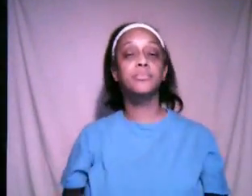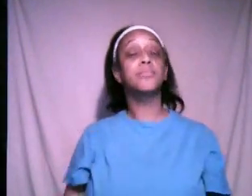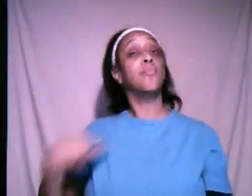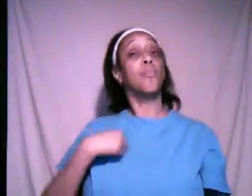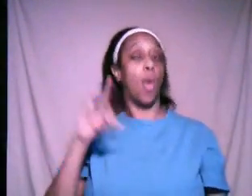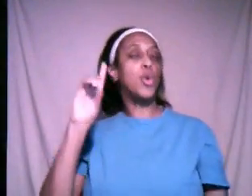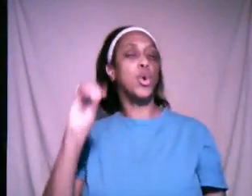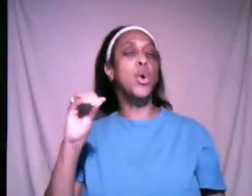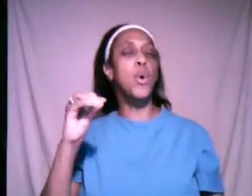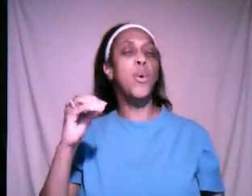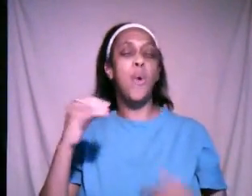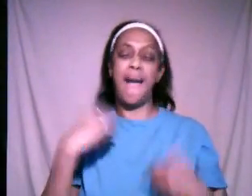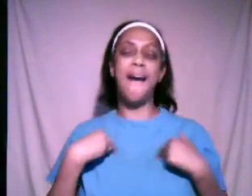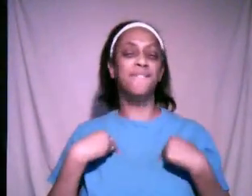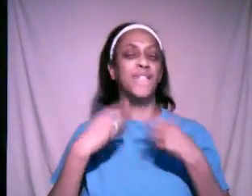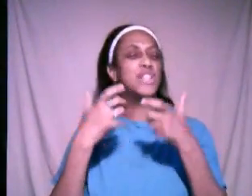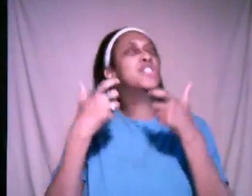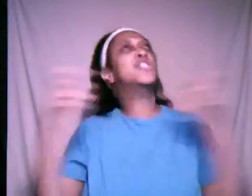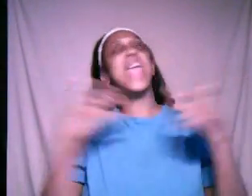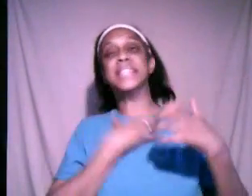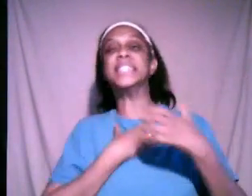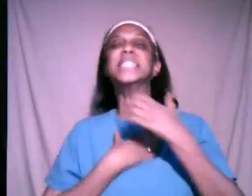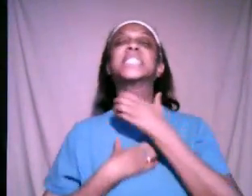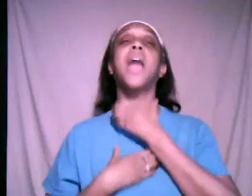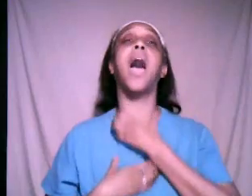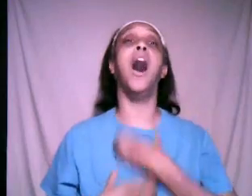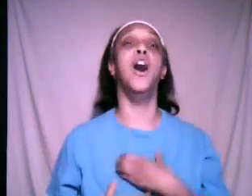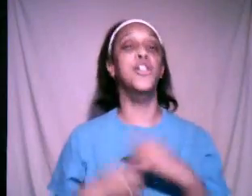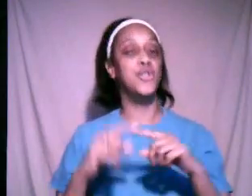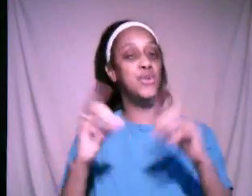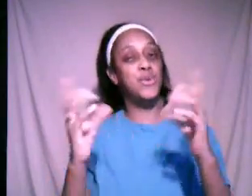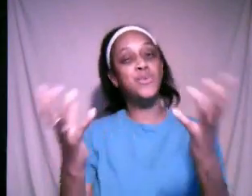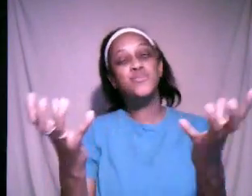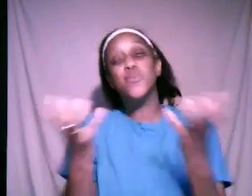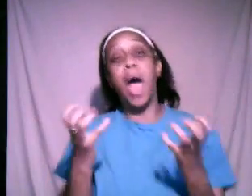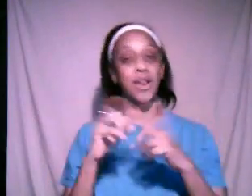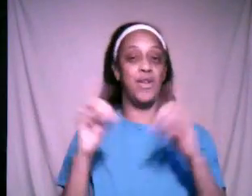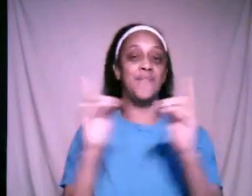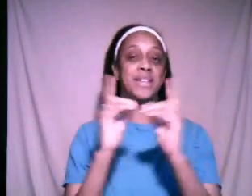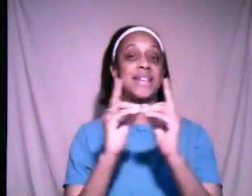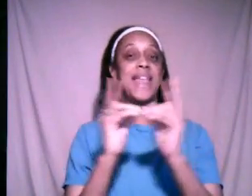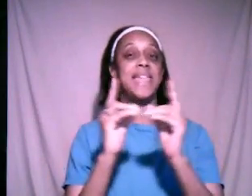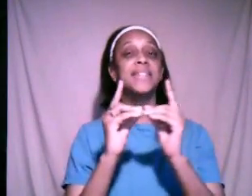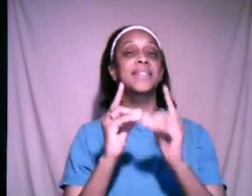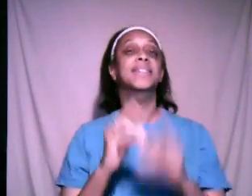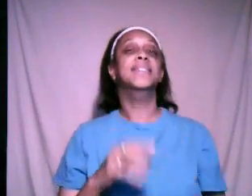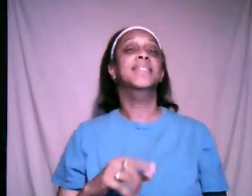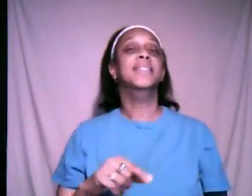I do have great desire wanting to date